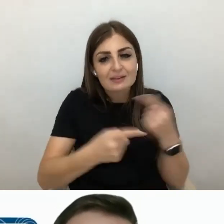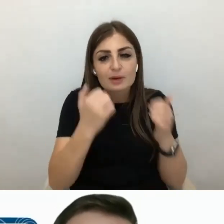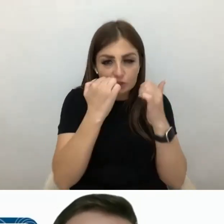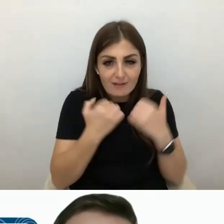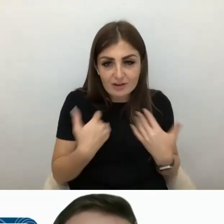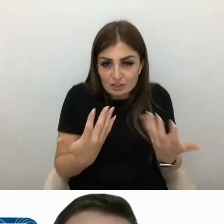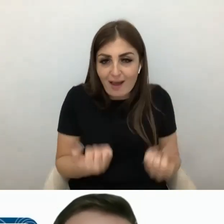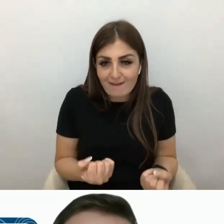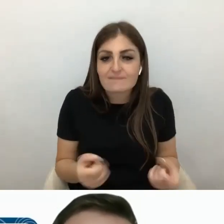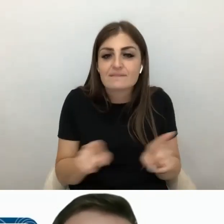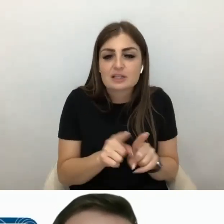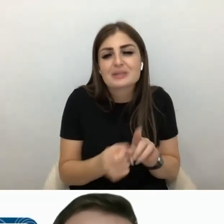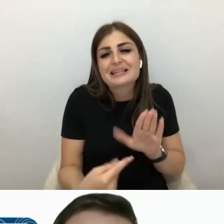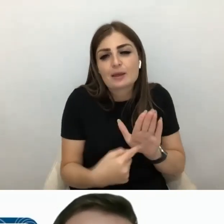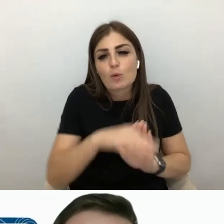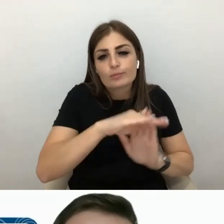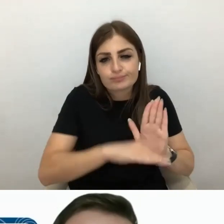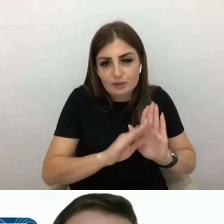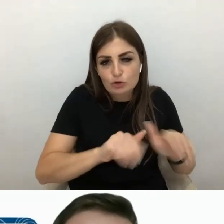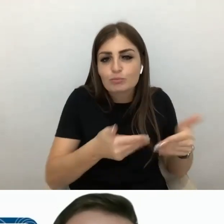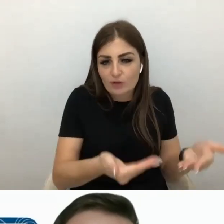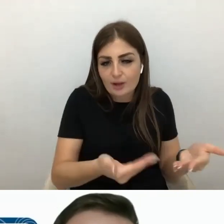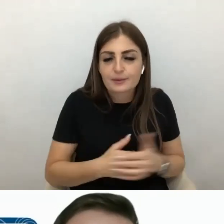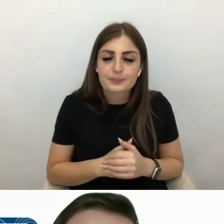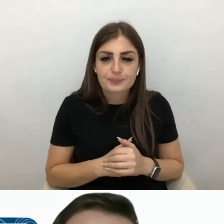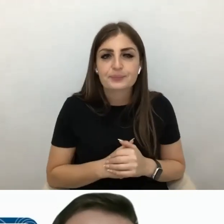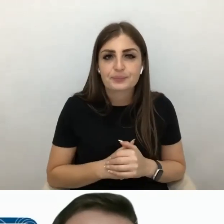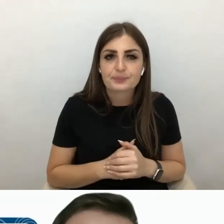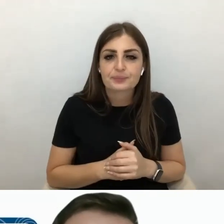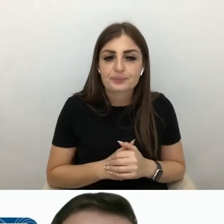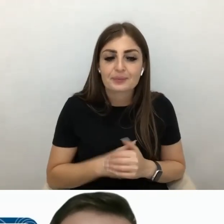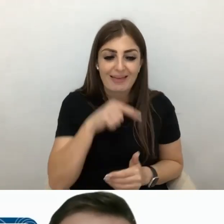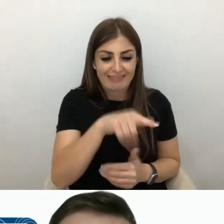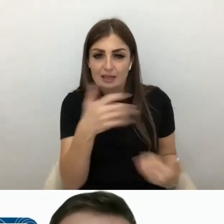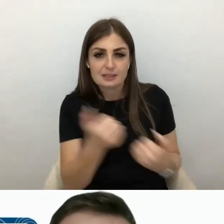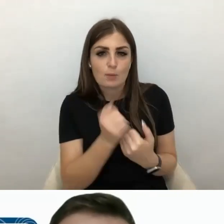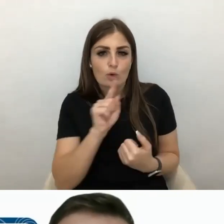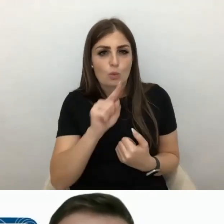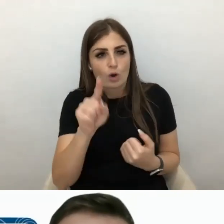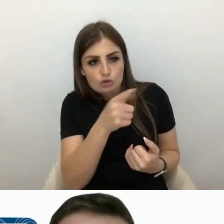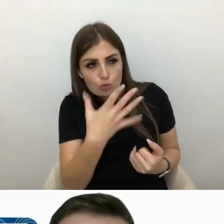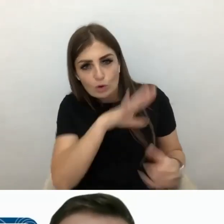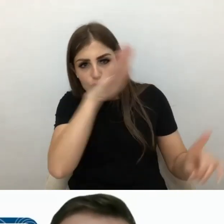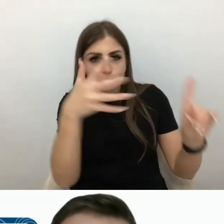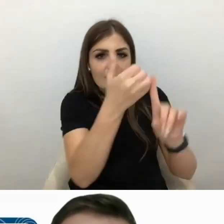the key information that you have collected that supports what you are after just to make